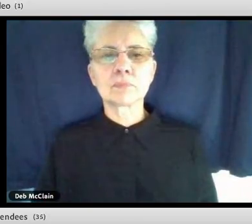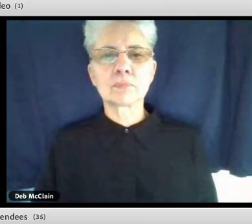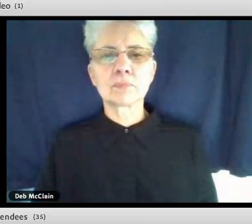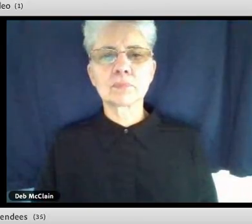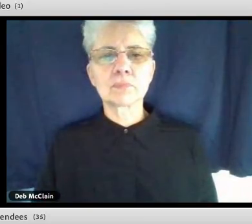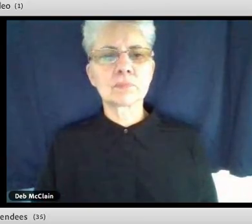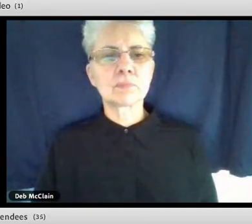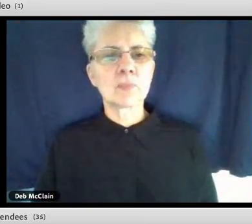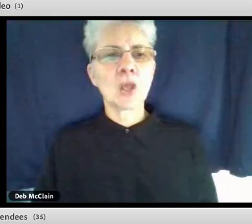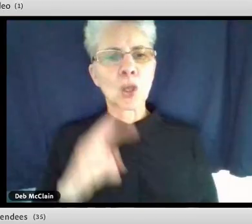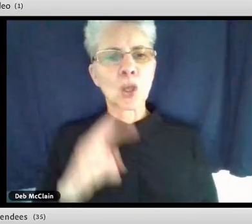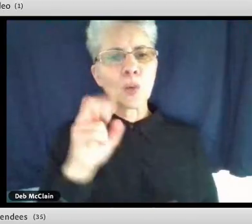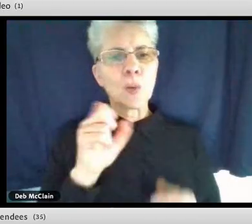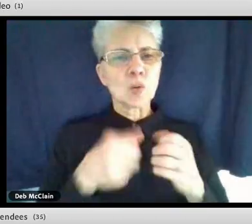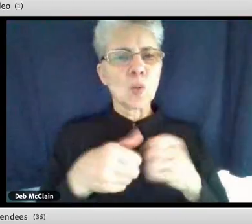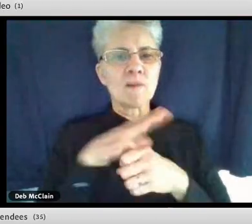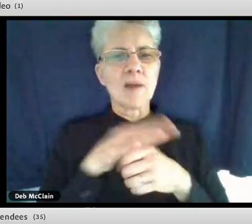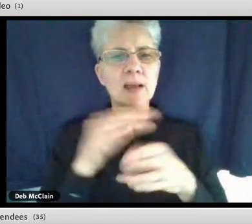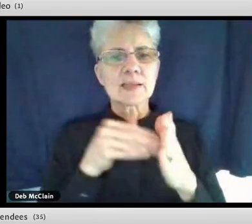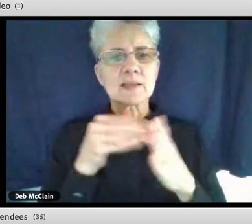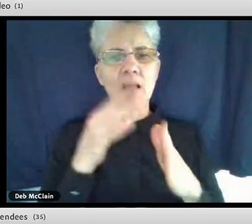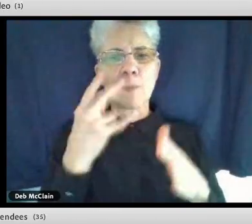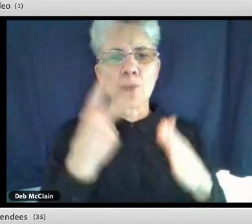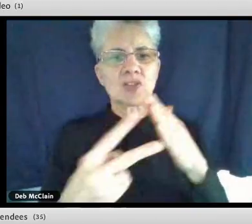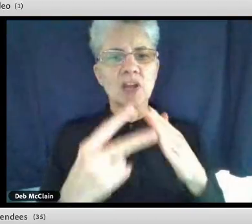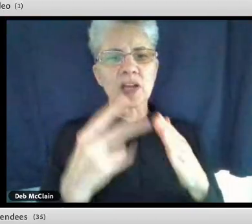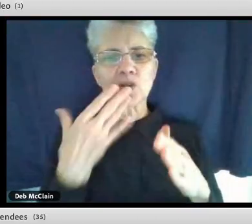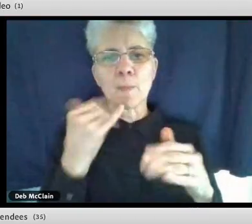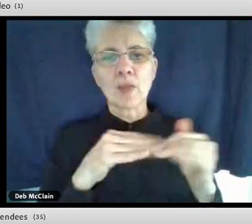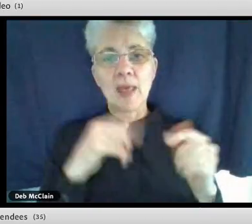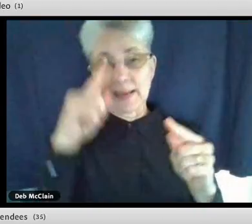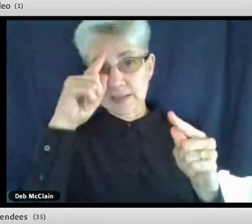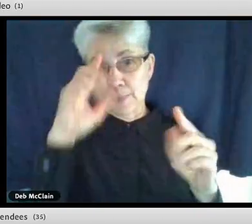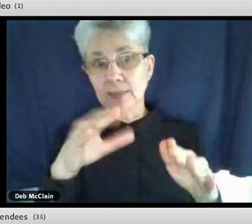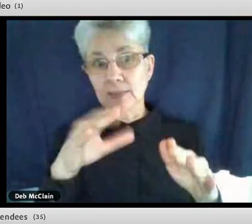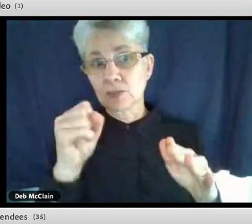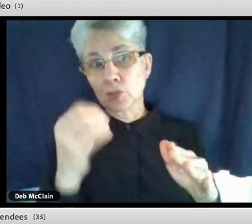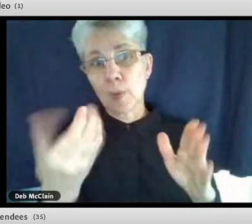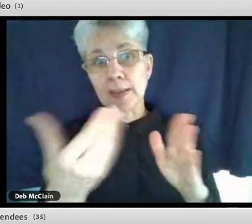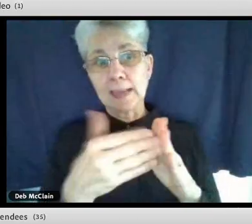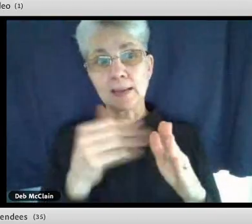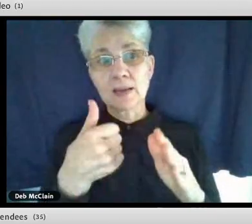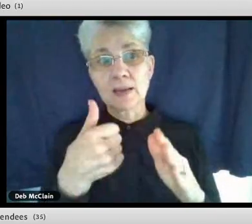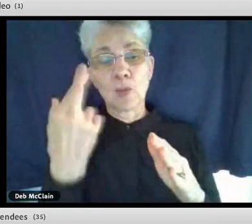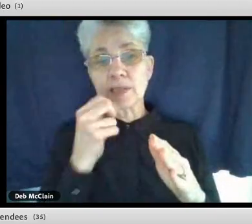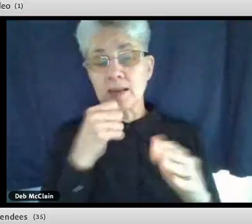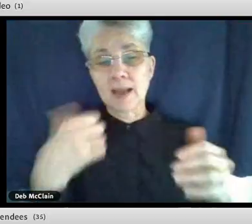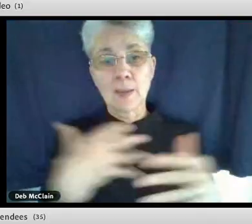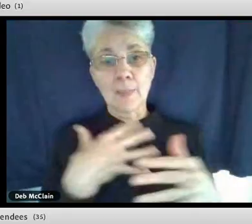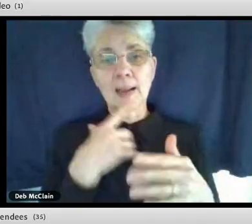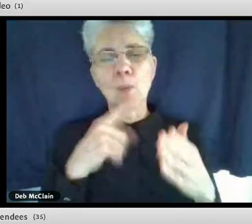It says that US coronavirus deaths pass 14,000, but future projections are better than expected,